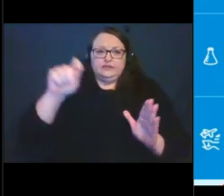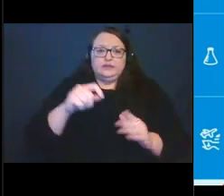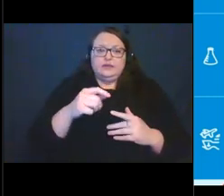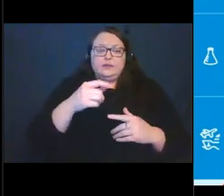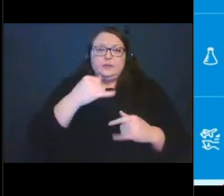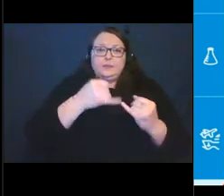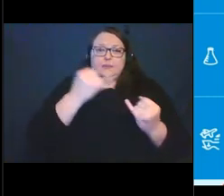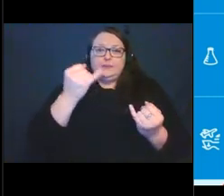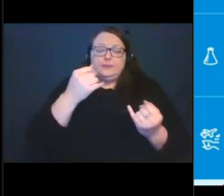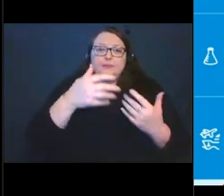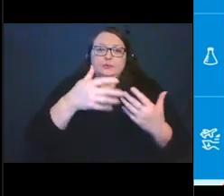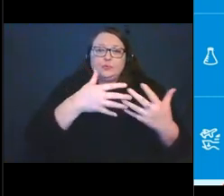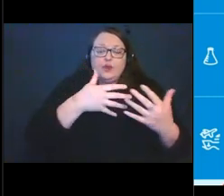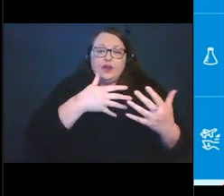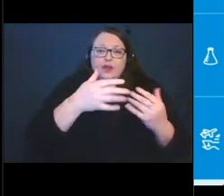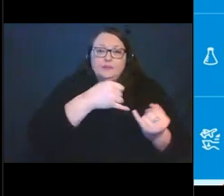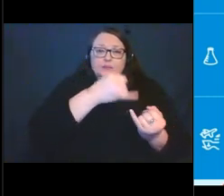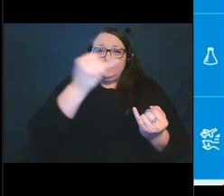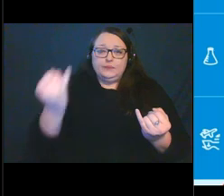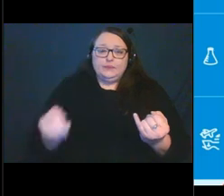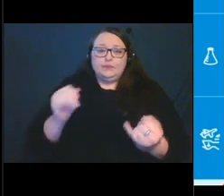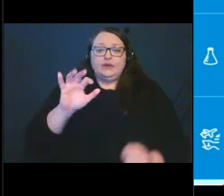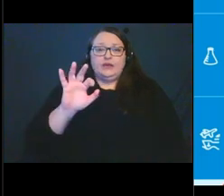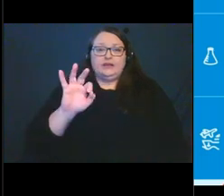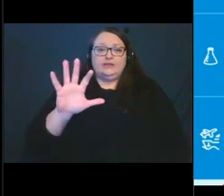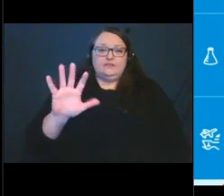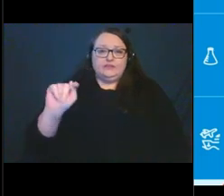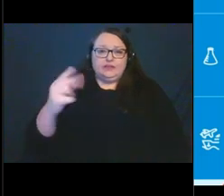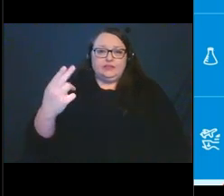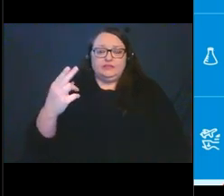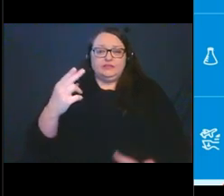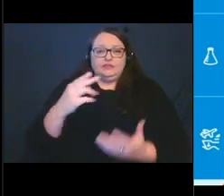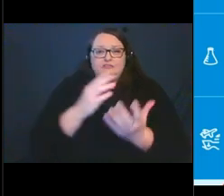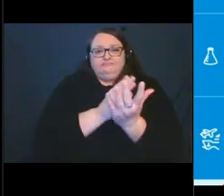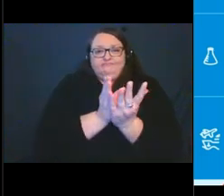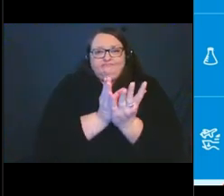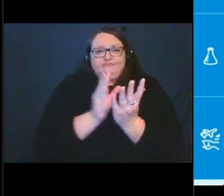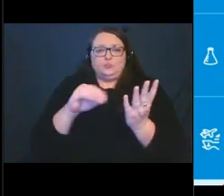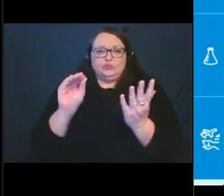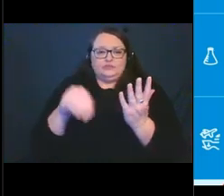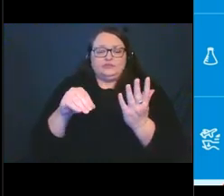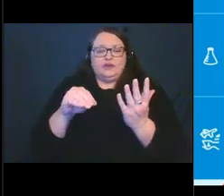95th percentile curve, using the daily range of temperatures experienced at this location during